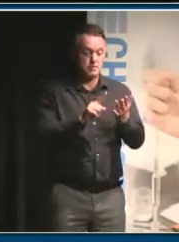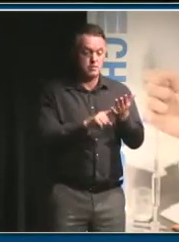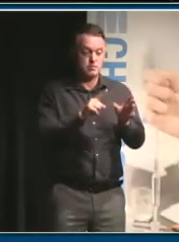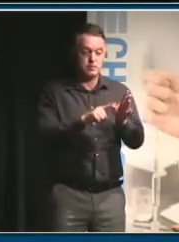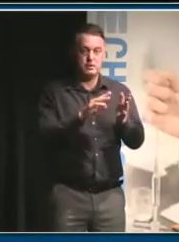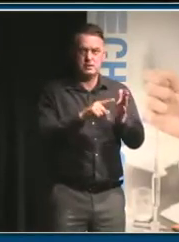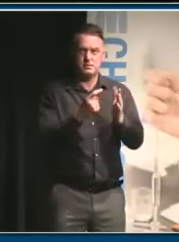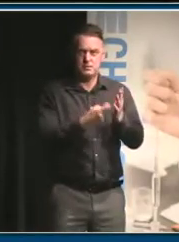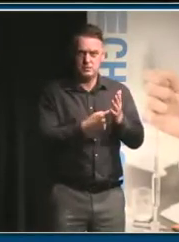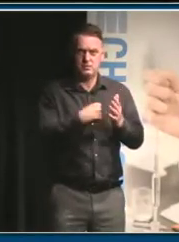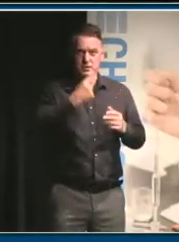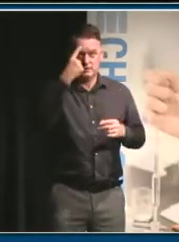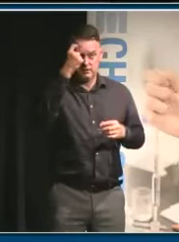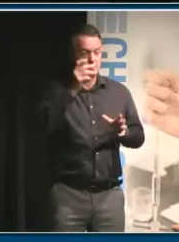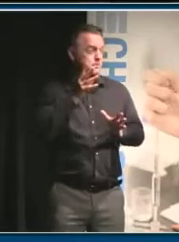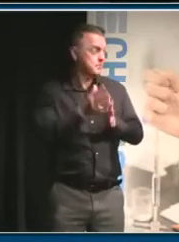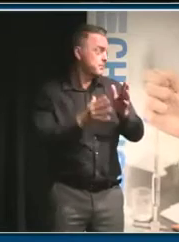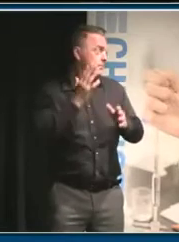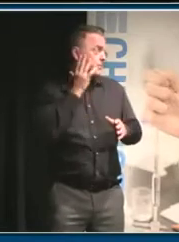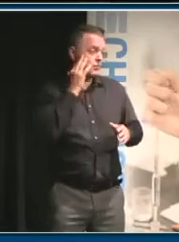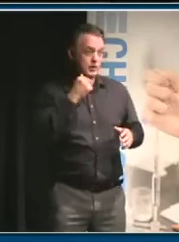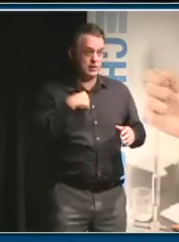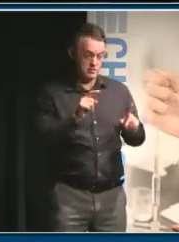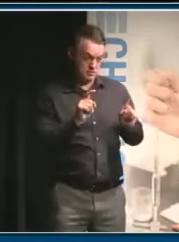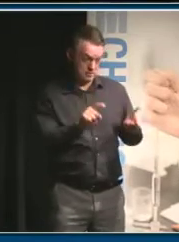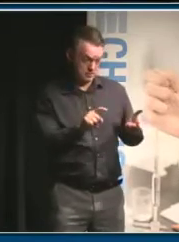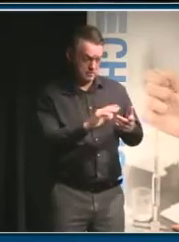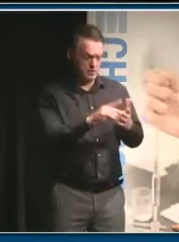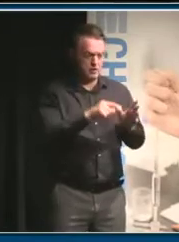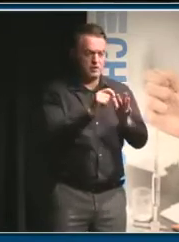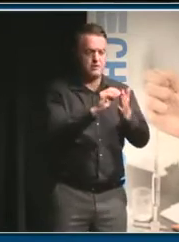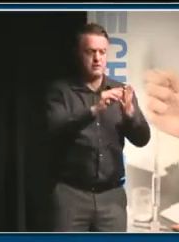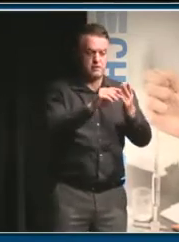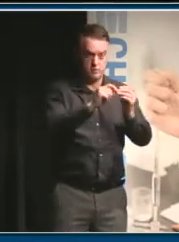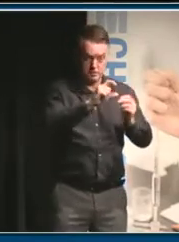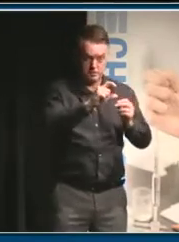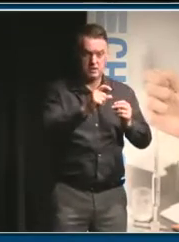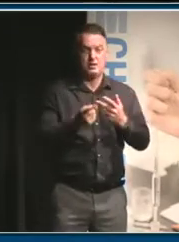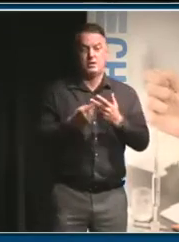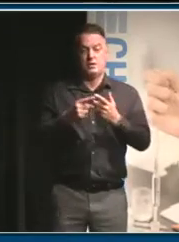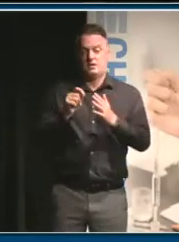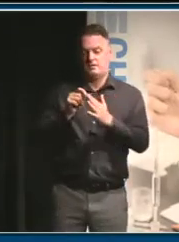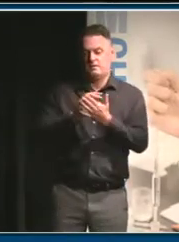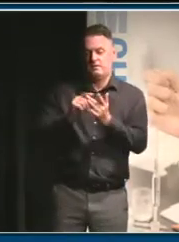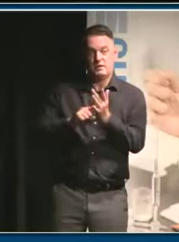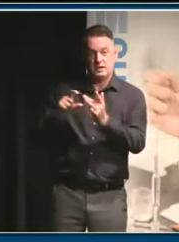that when it's in one state it's hydrophobic, in another state it's hydrophilic and so